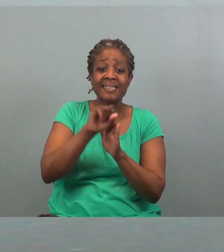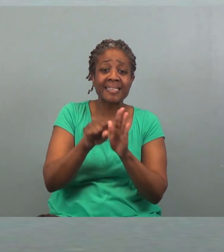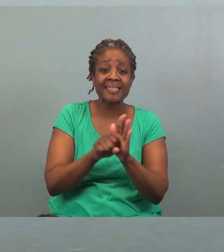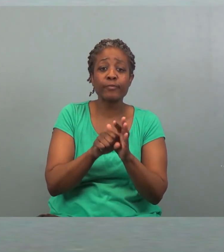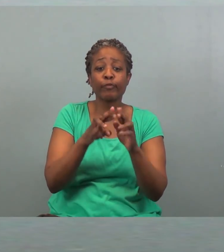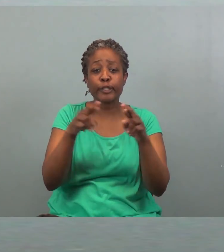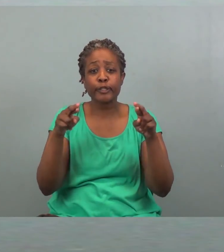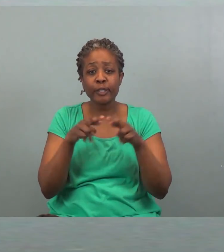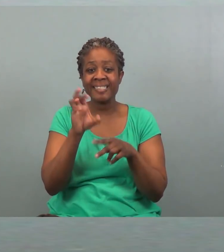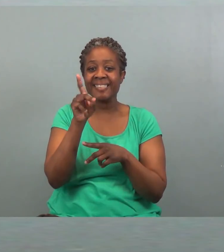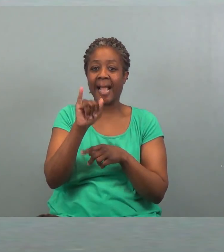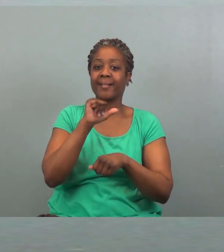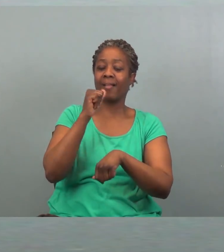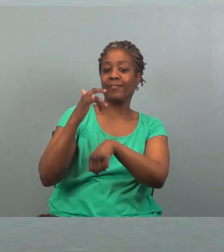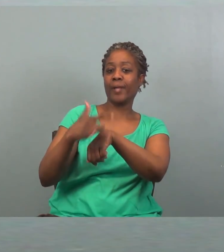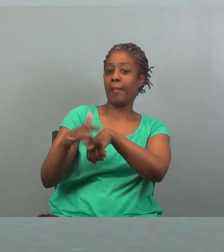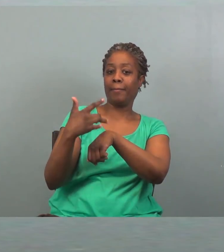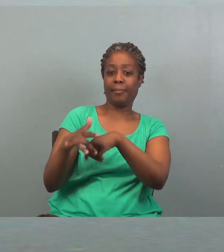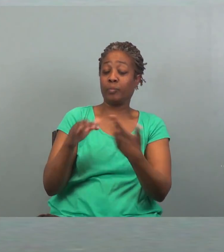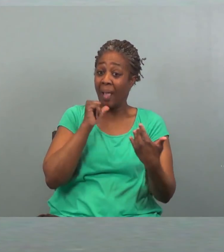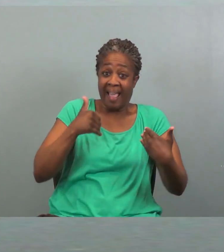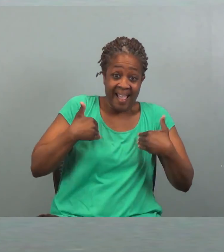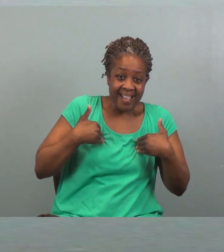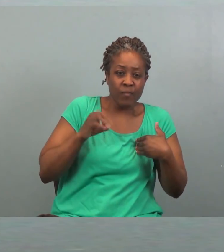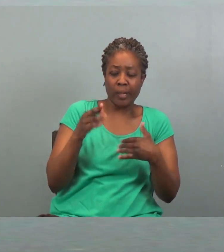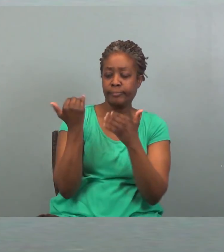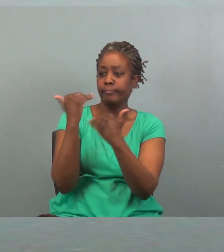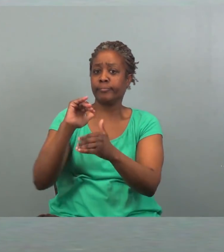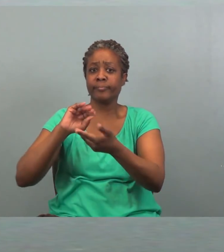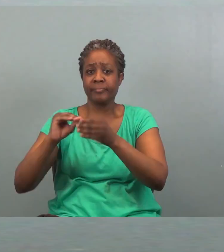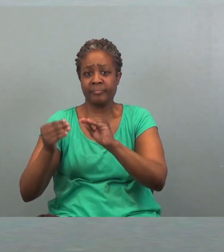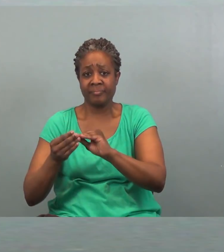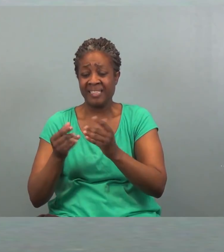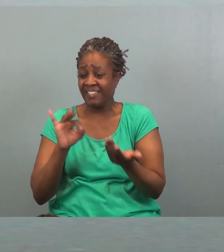In some states and regions of the country there are very few CDIs, if any.